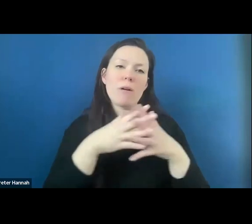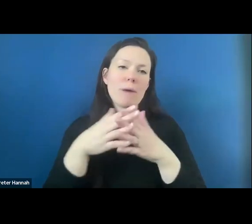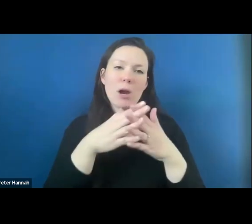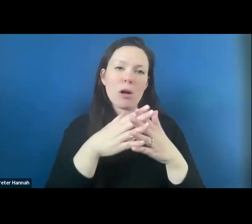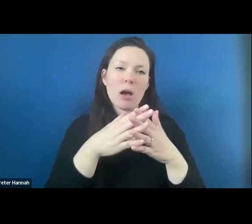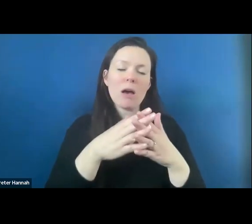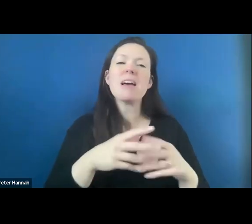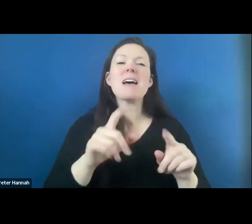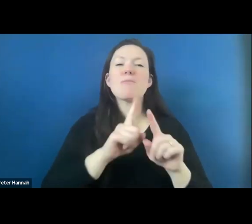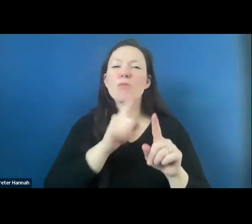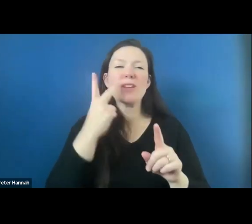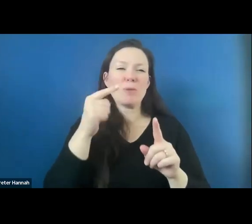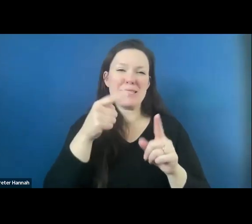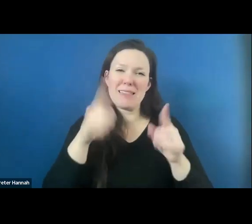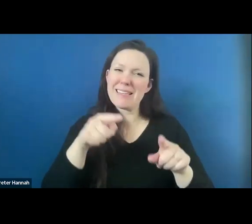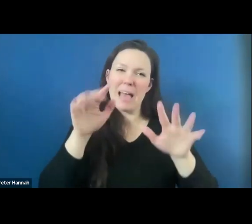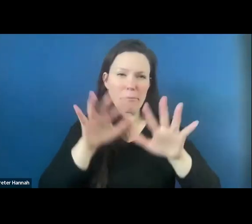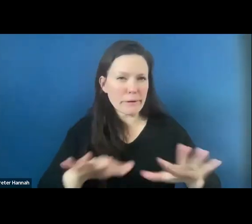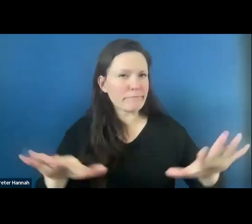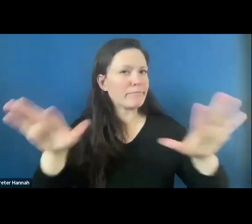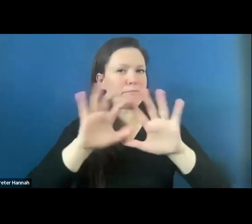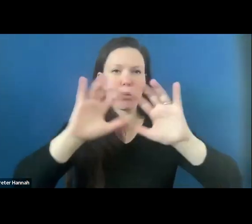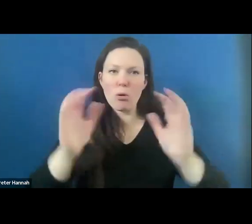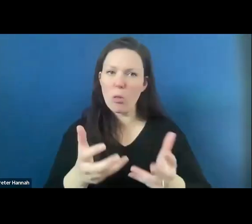And what we really believe here at Honor the Earth is that indigenous